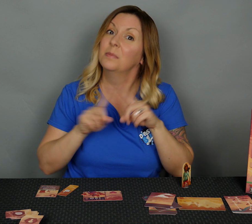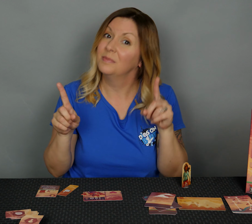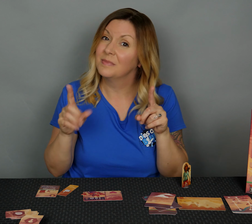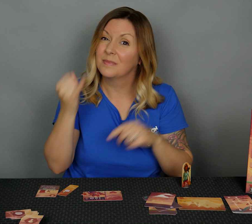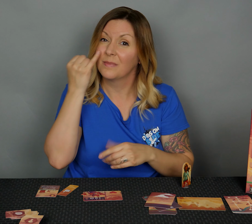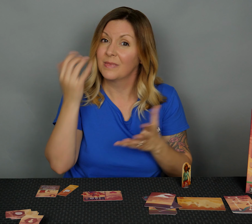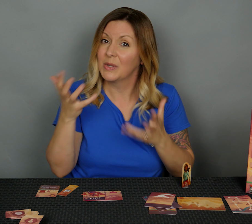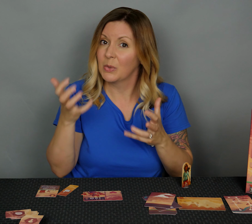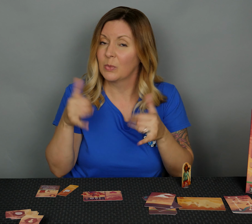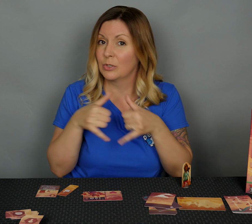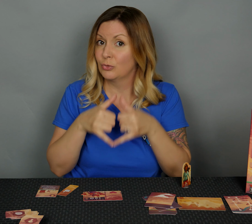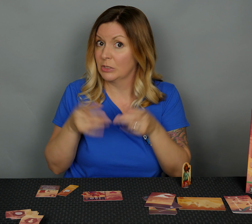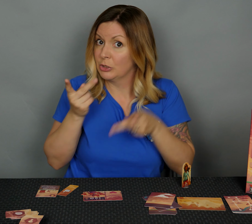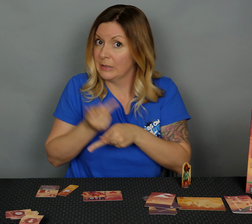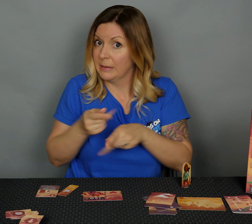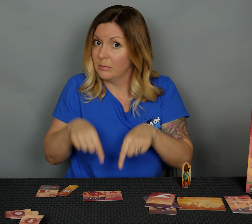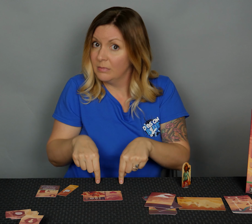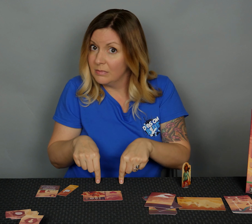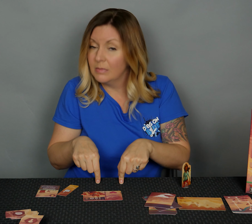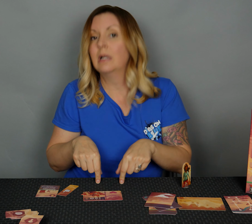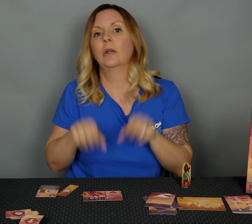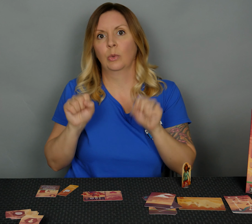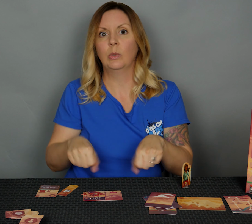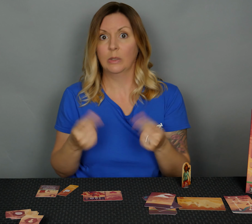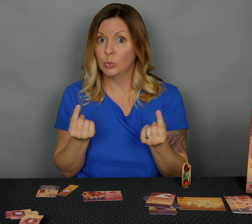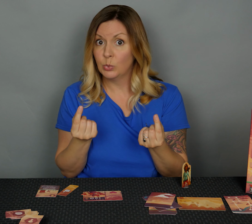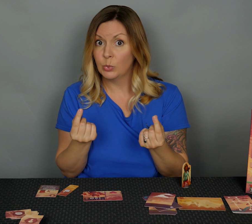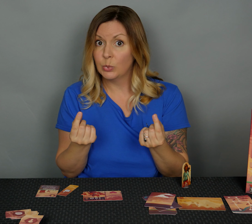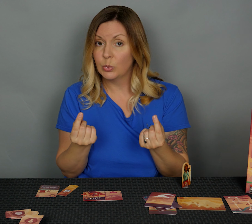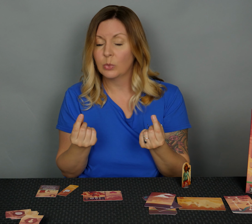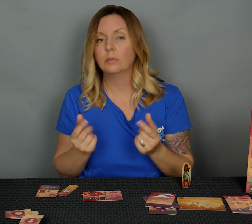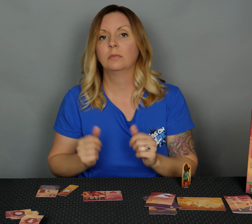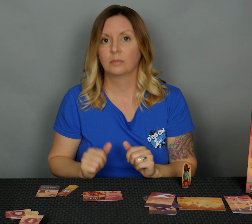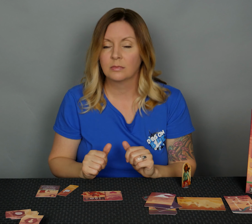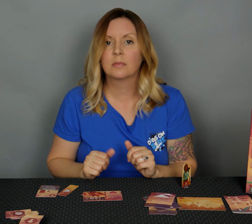However, you can opt to keep a treasure by storing it in the basement of one of your